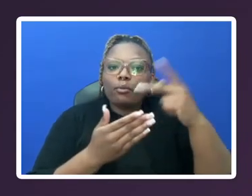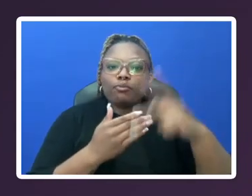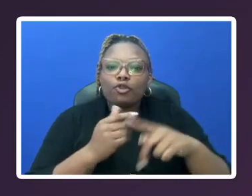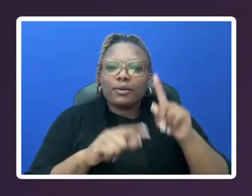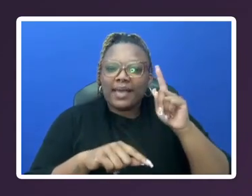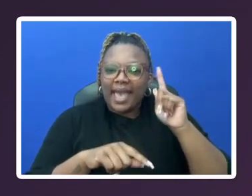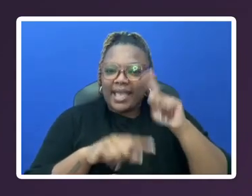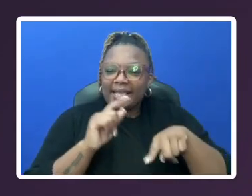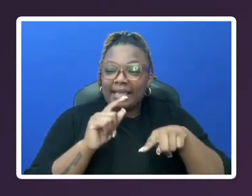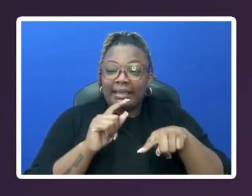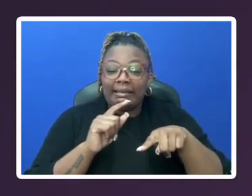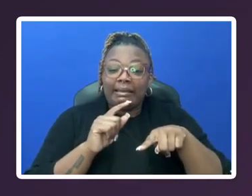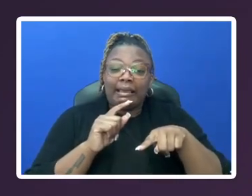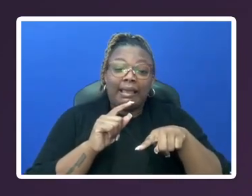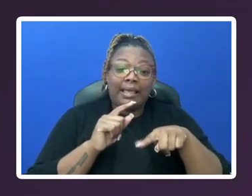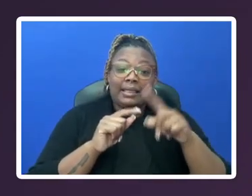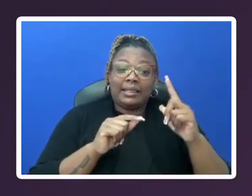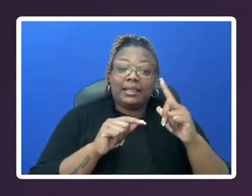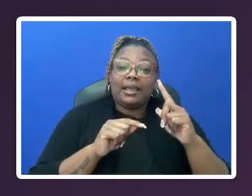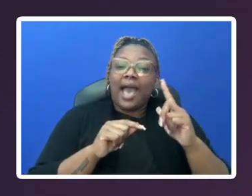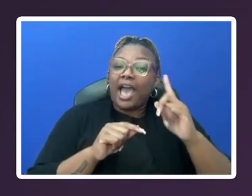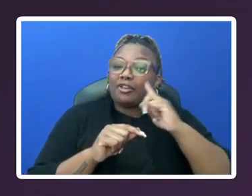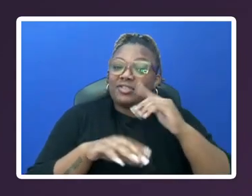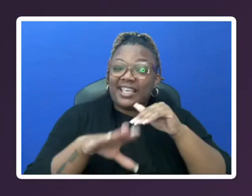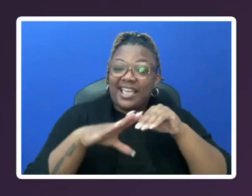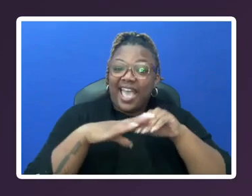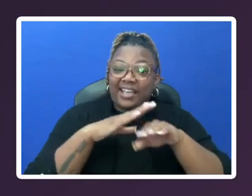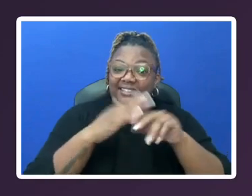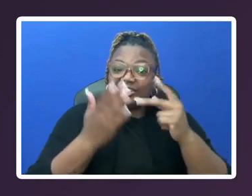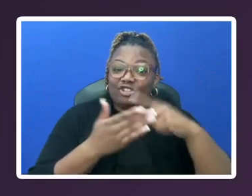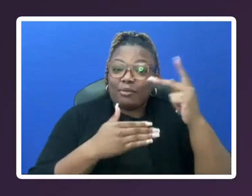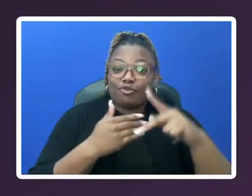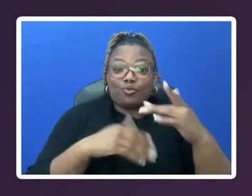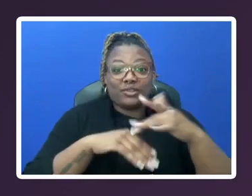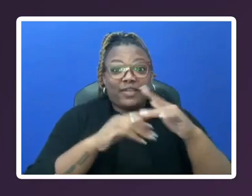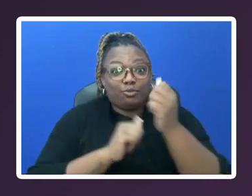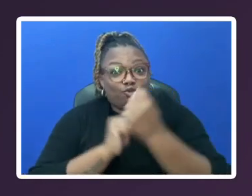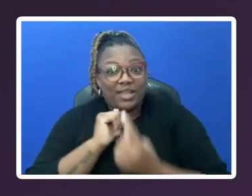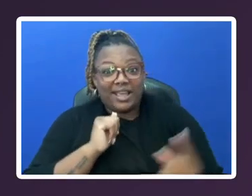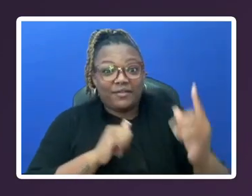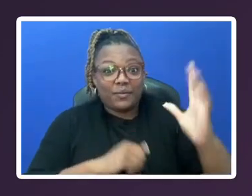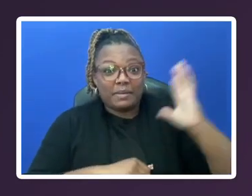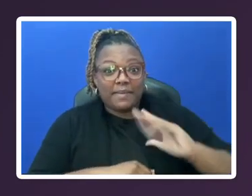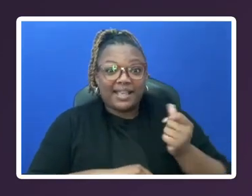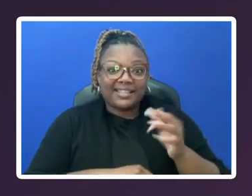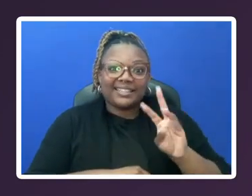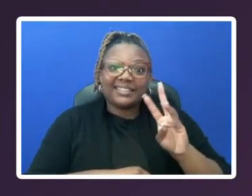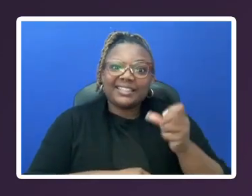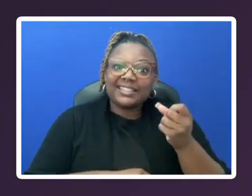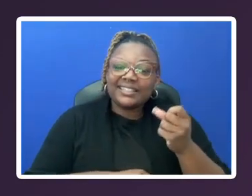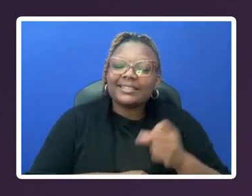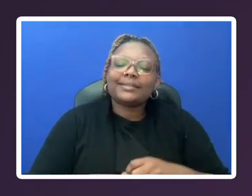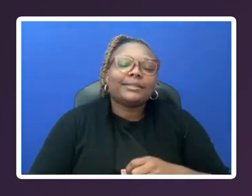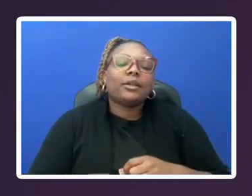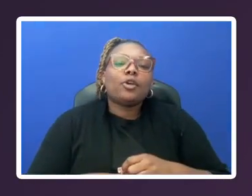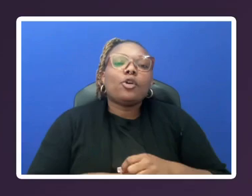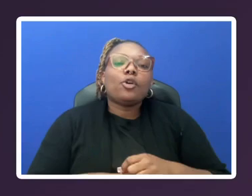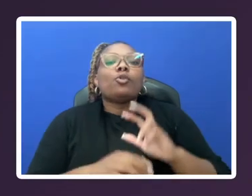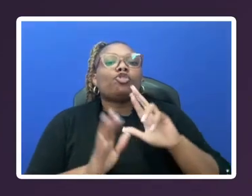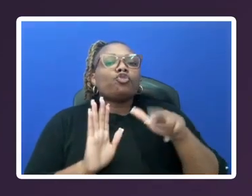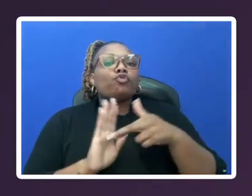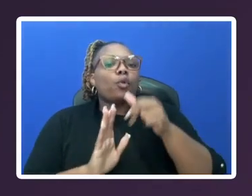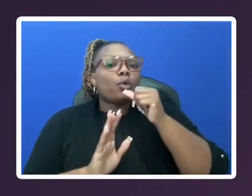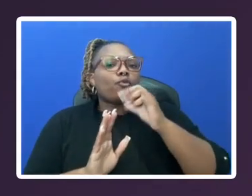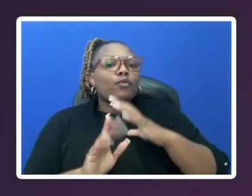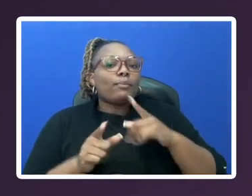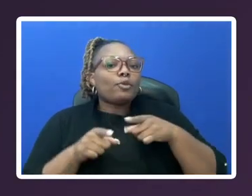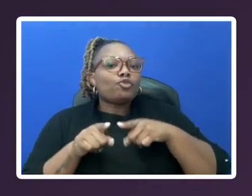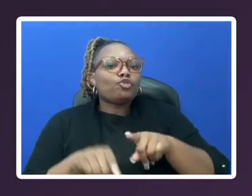readily available in the 1960's. What role did women play in aeronautics during this period?